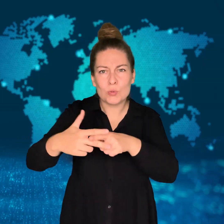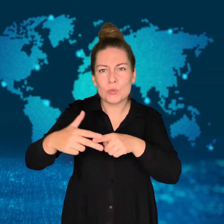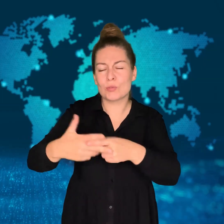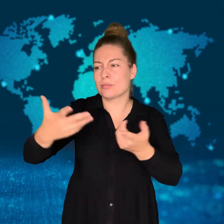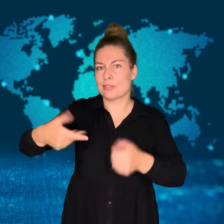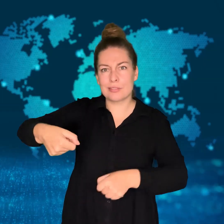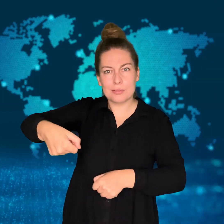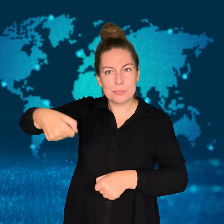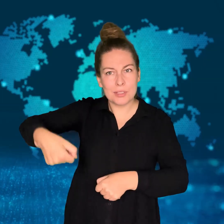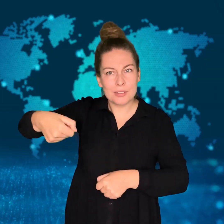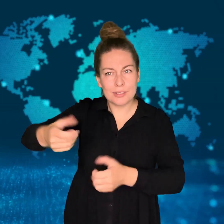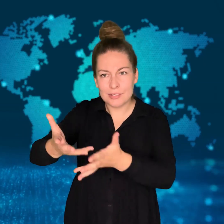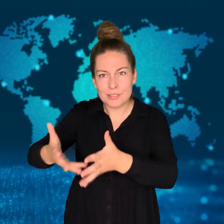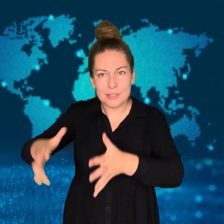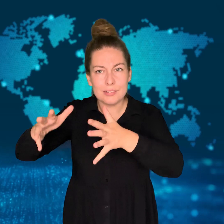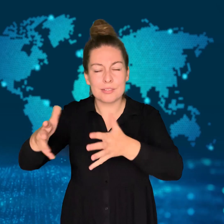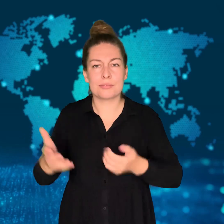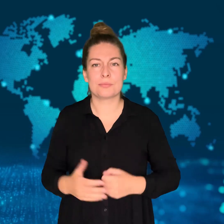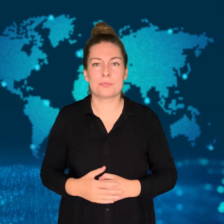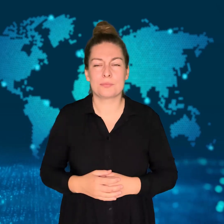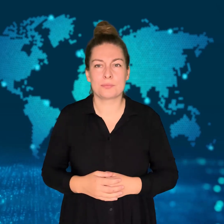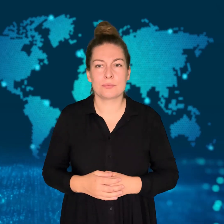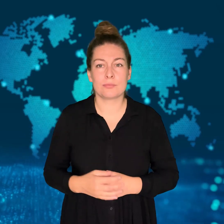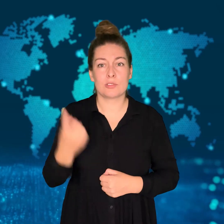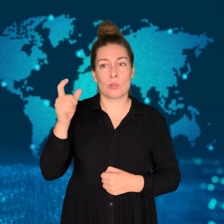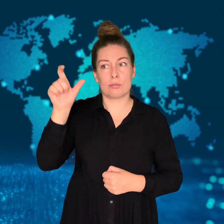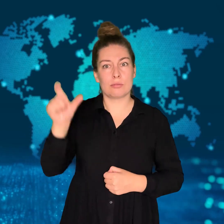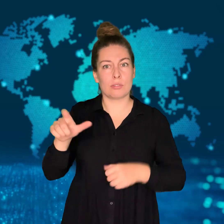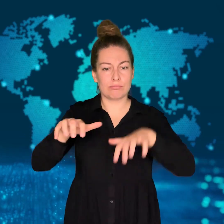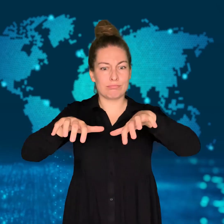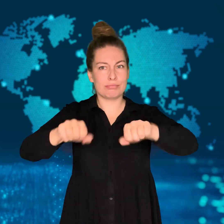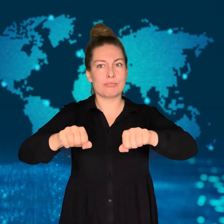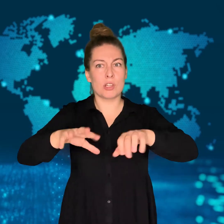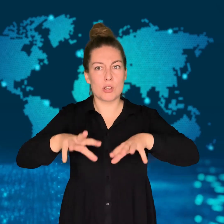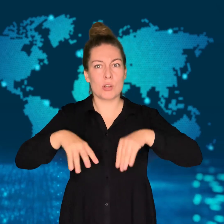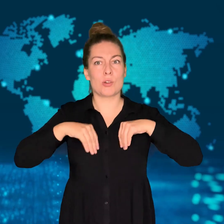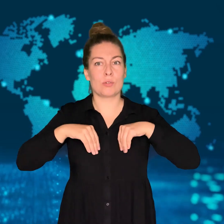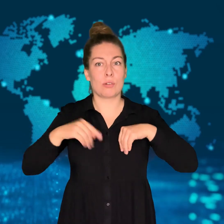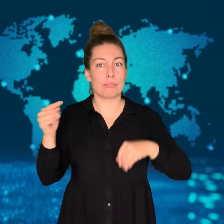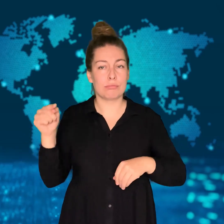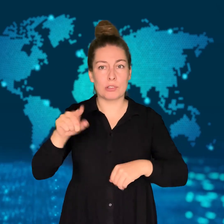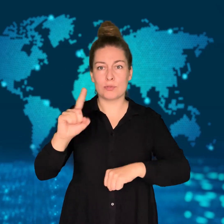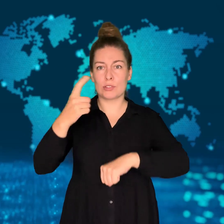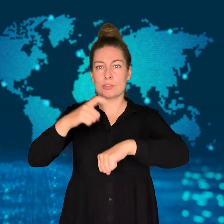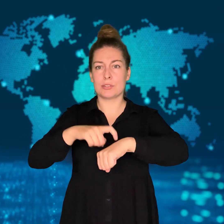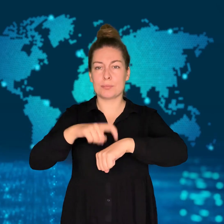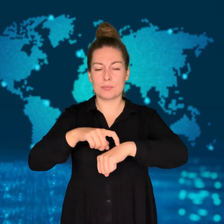fertilize his land.